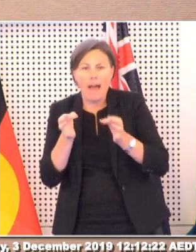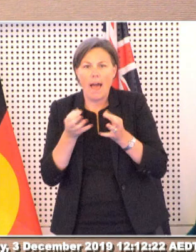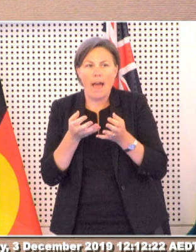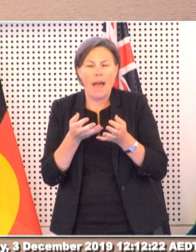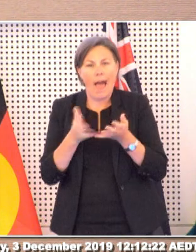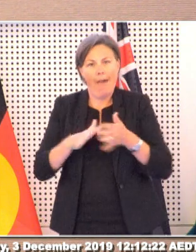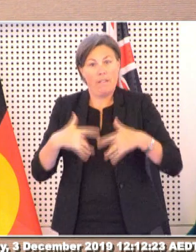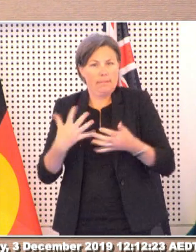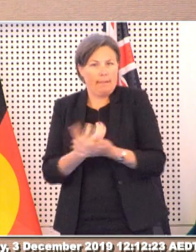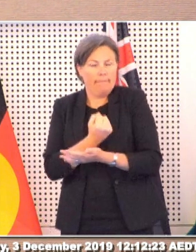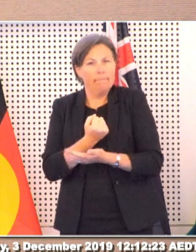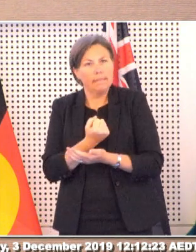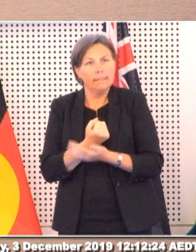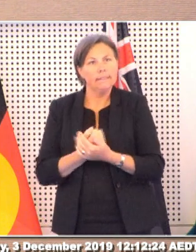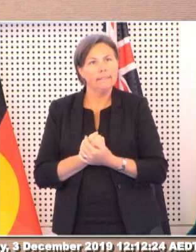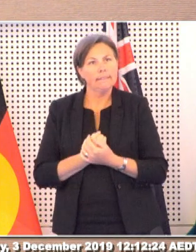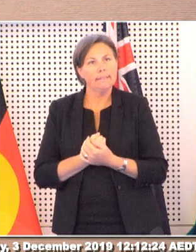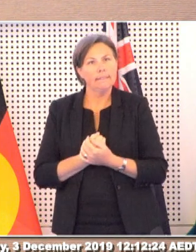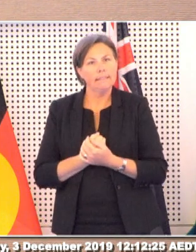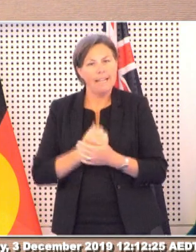it was interesting the way that they – they differentiated them, I think.